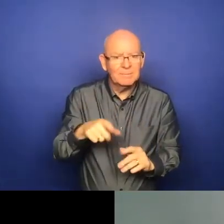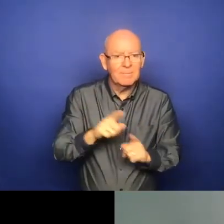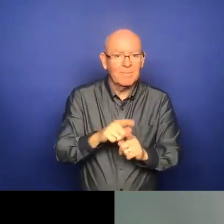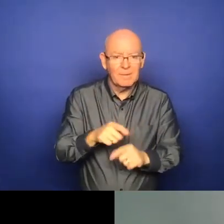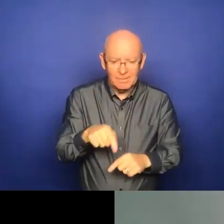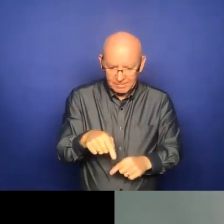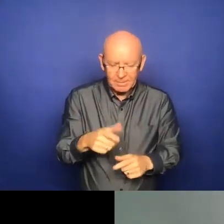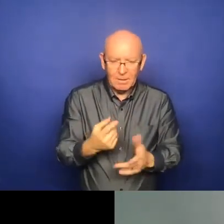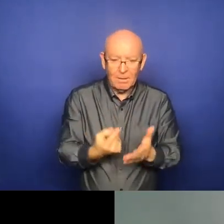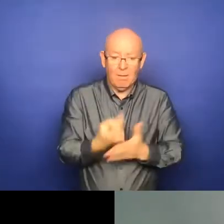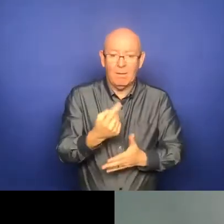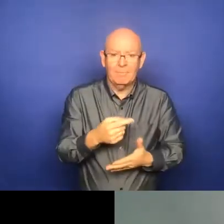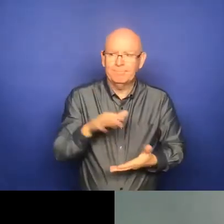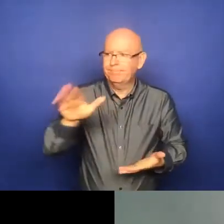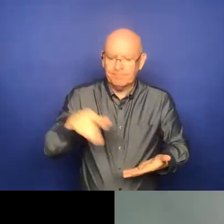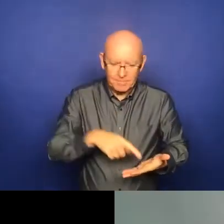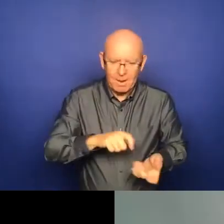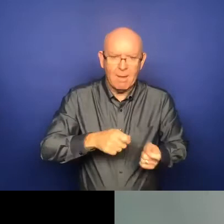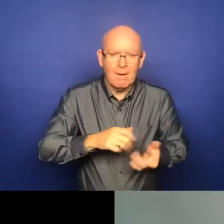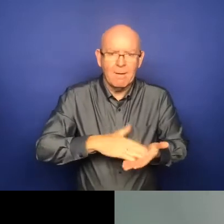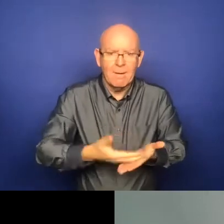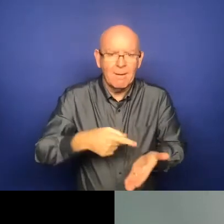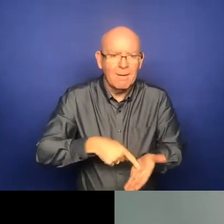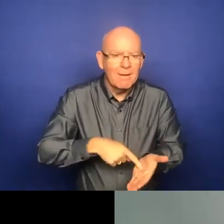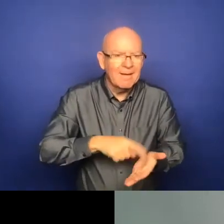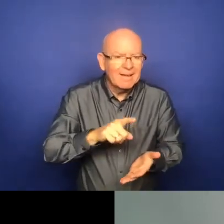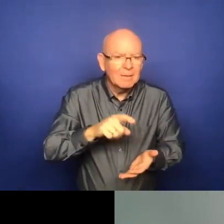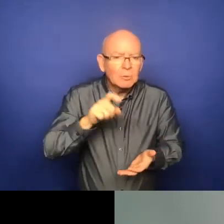through a team effort of including interviewers and supervisors and